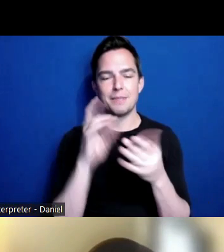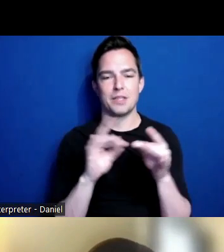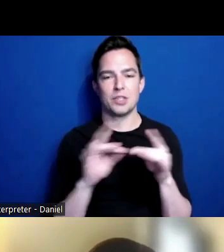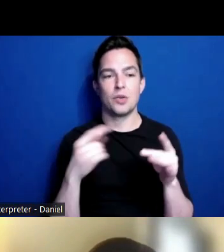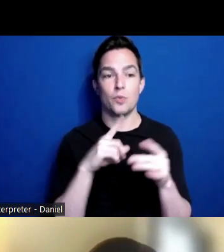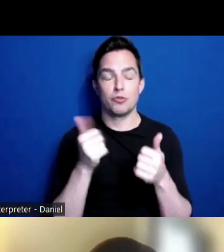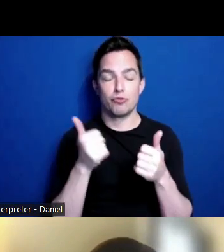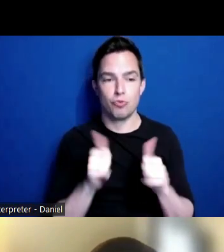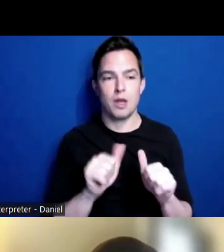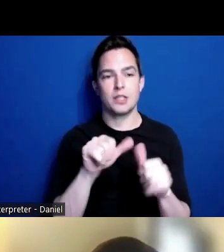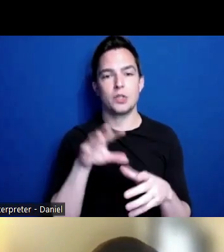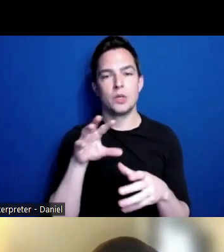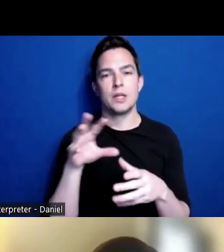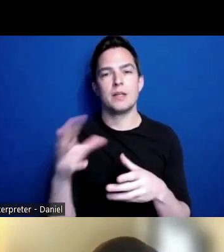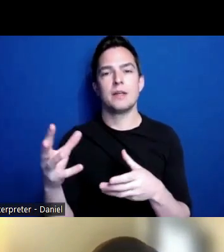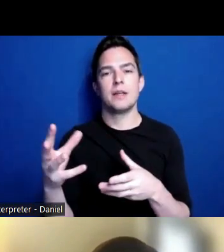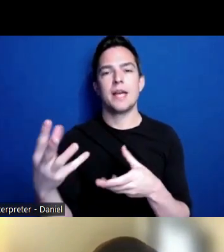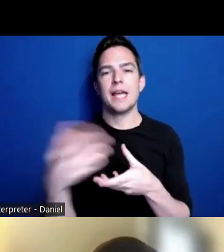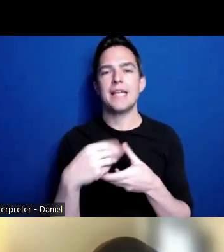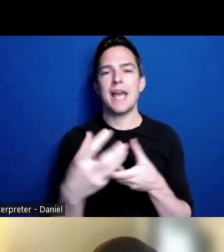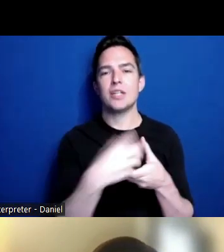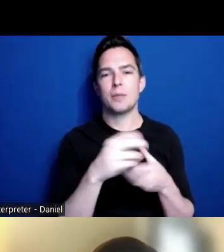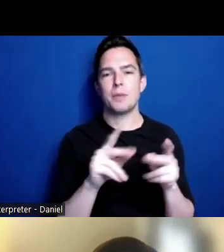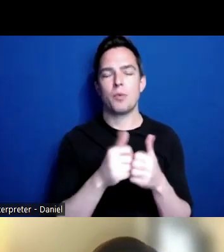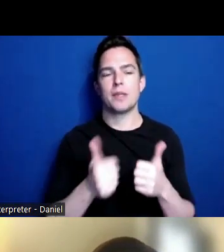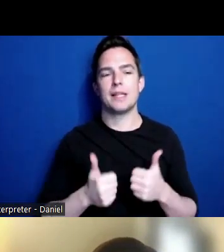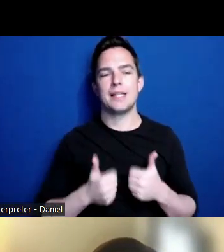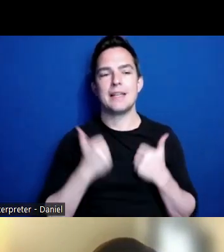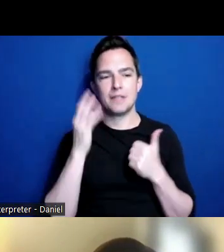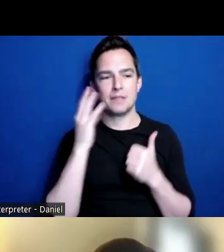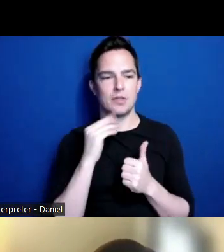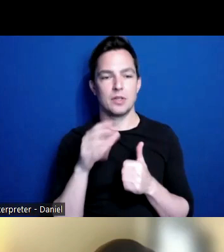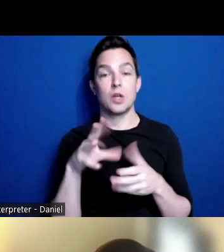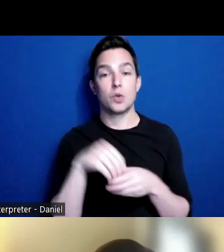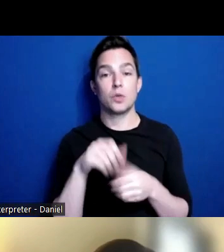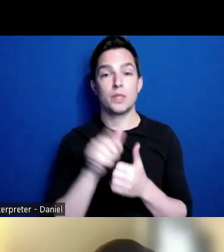engage people with lived experience including youth with disabilities to hear from them,